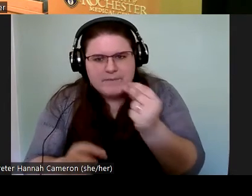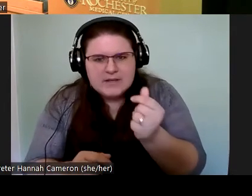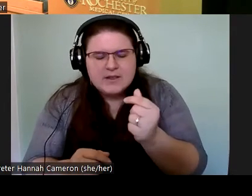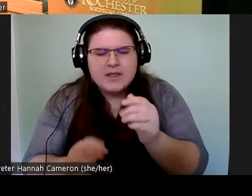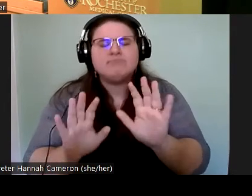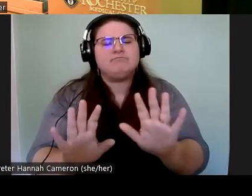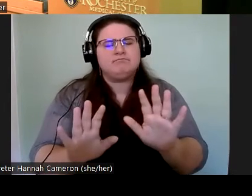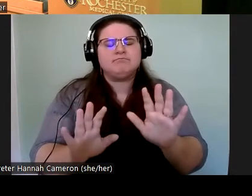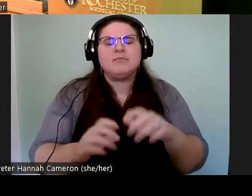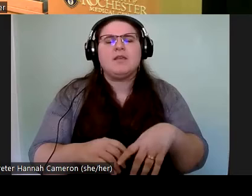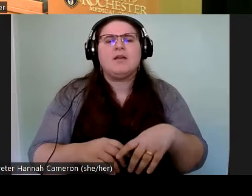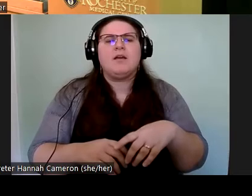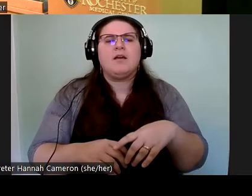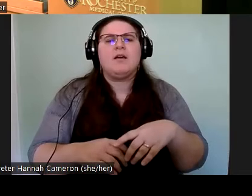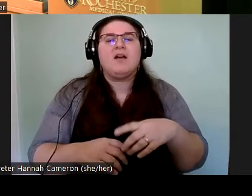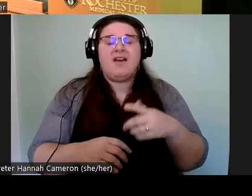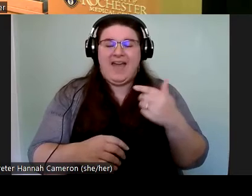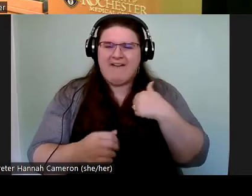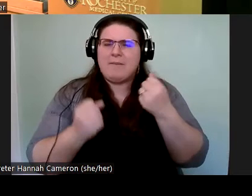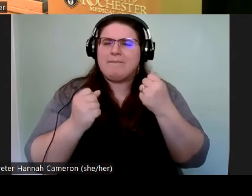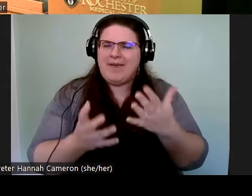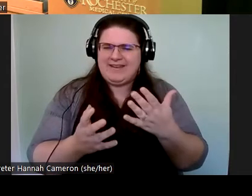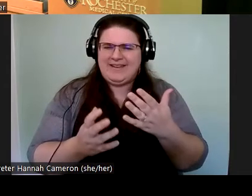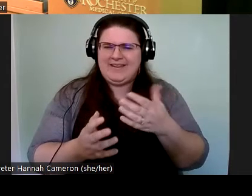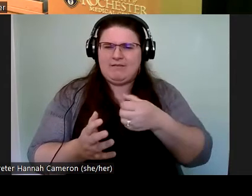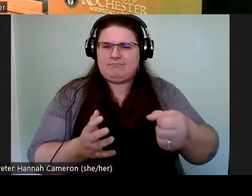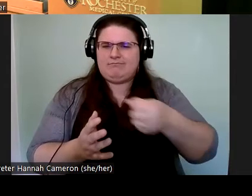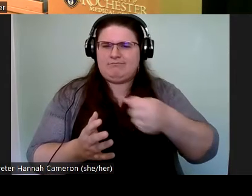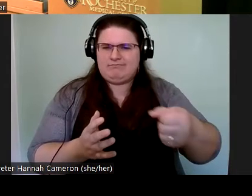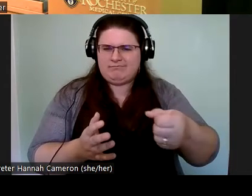back to the hospital readmission after you know before 30 days was up and one of the things that